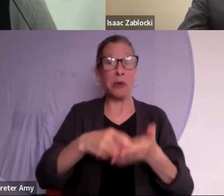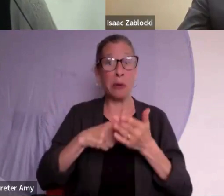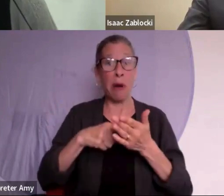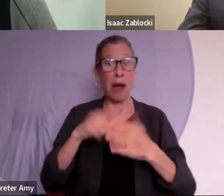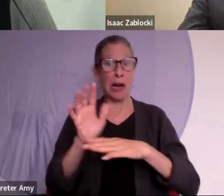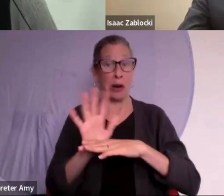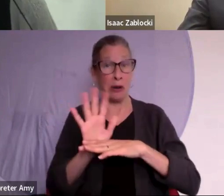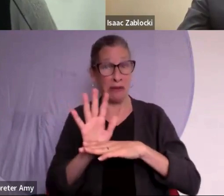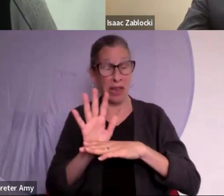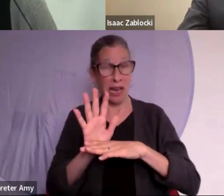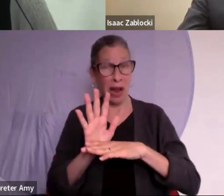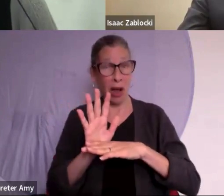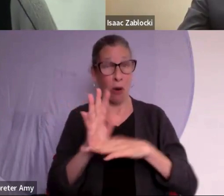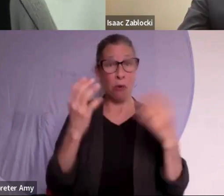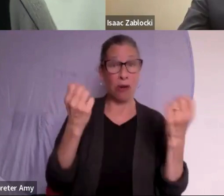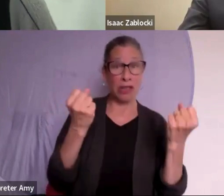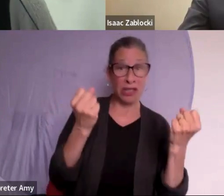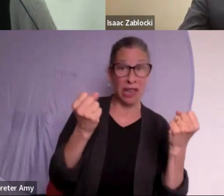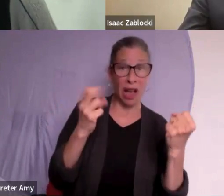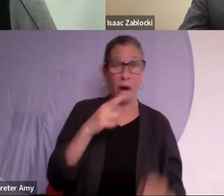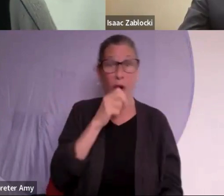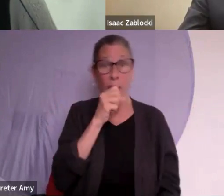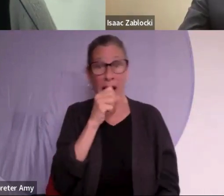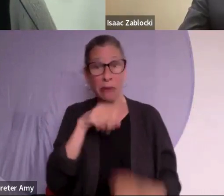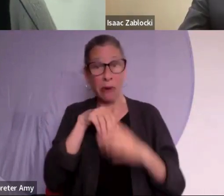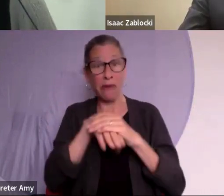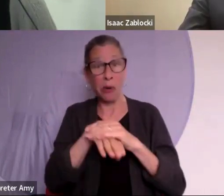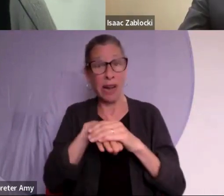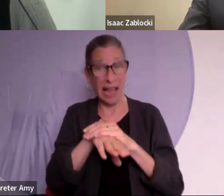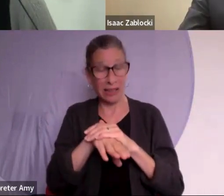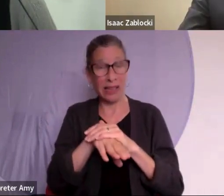your question, or microphone access to voice your question,